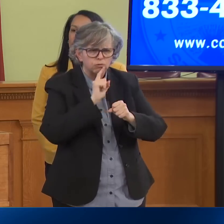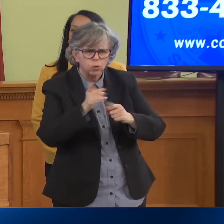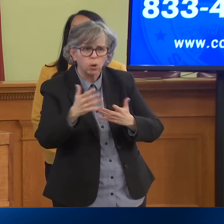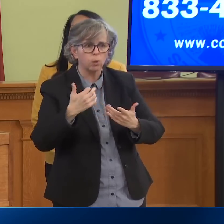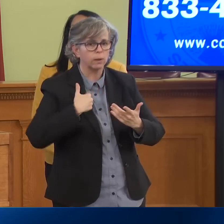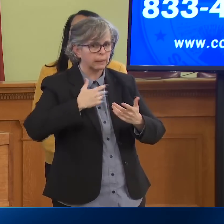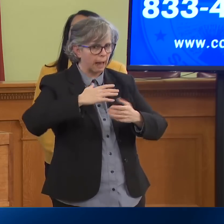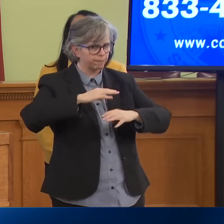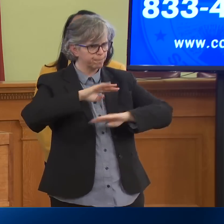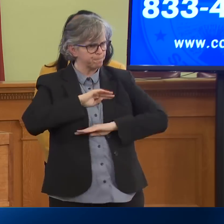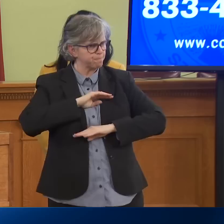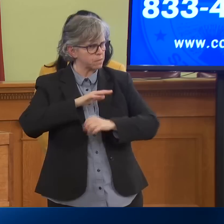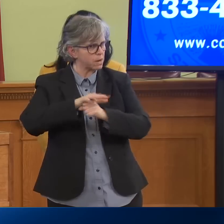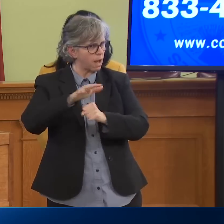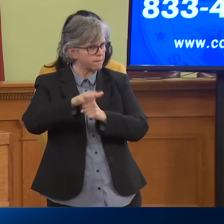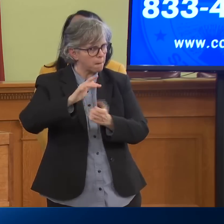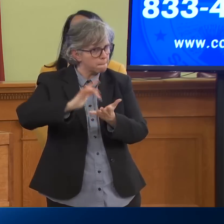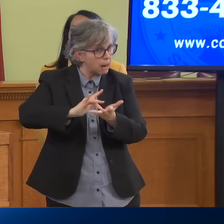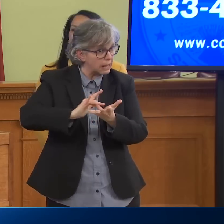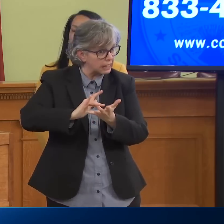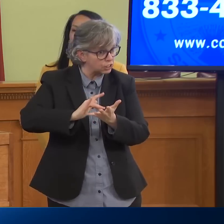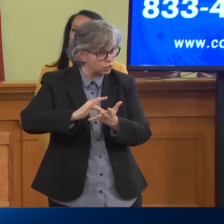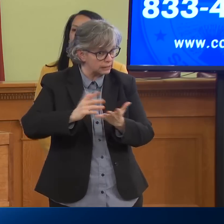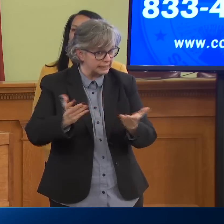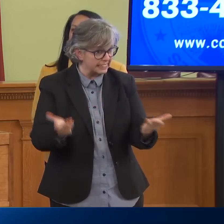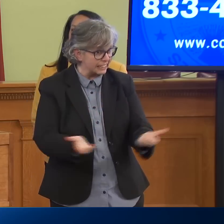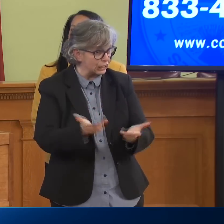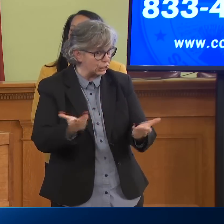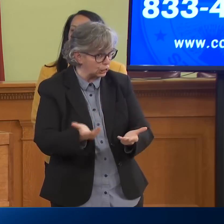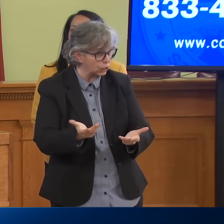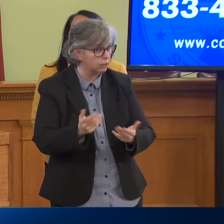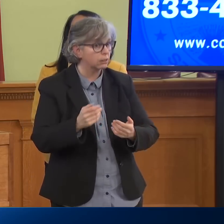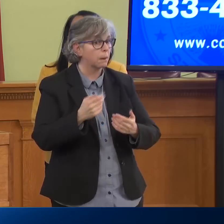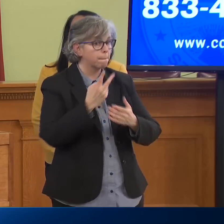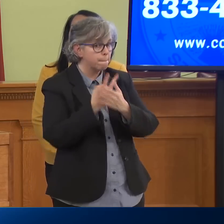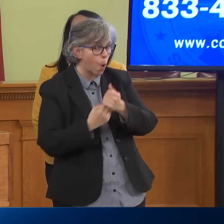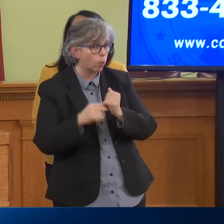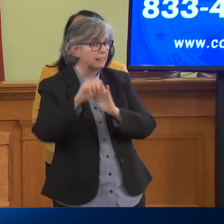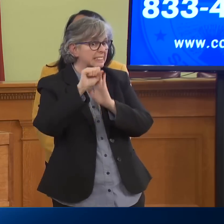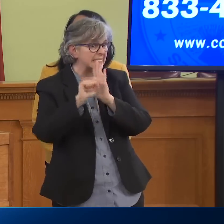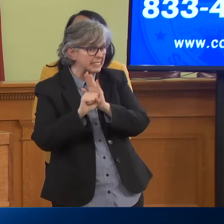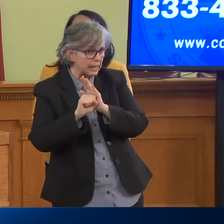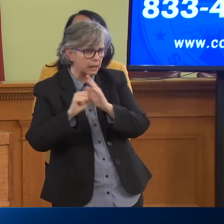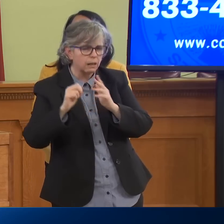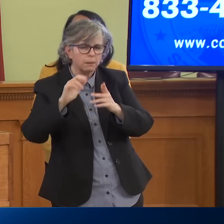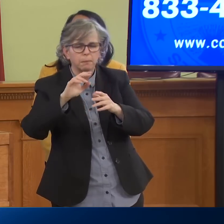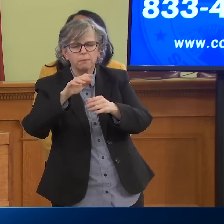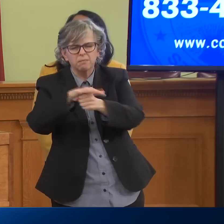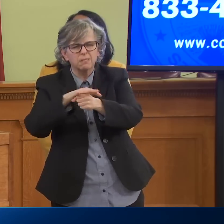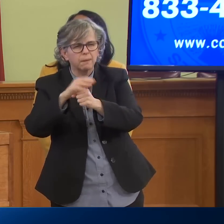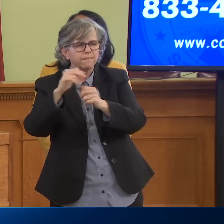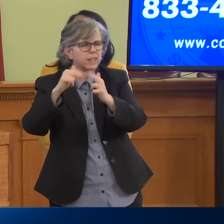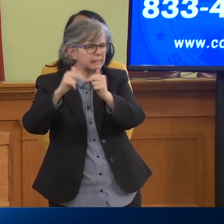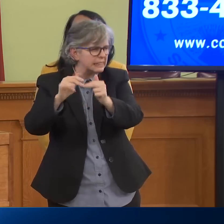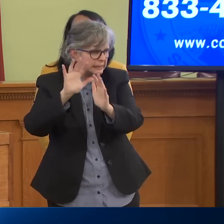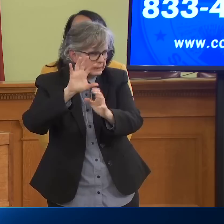OUR OHIO PHARMACY SERVICES OPERATED BY OUR DEPARTMENT HAS WORKED OVER THE LAST SEVERAL WEEKS TO ENSURE THAT WE HAVE